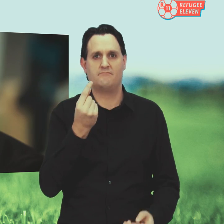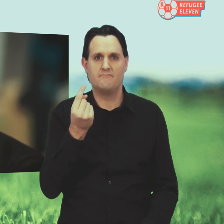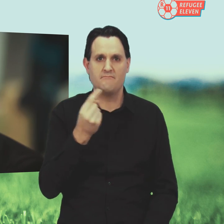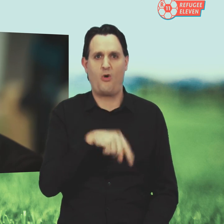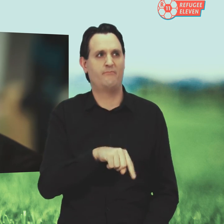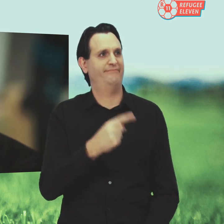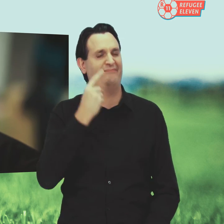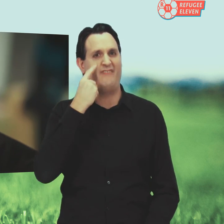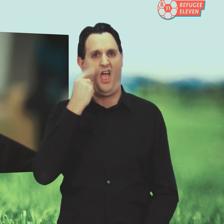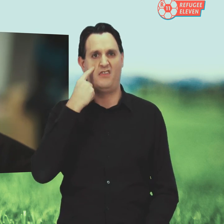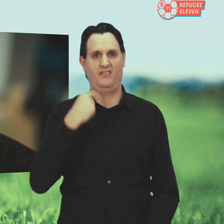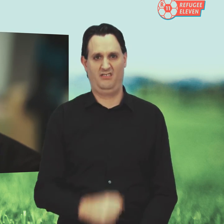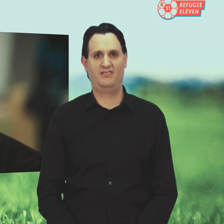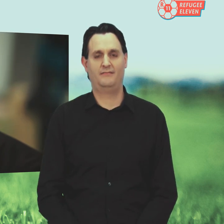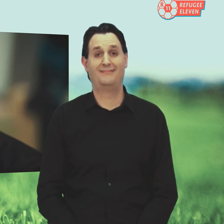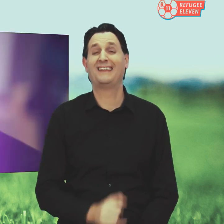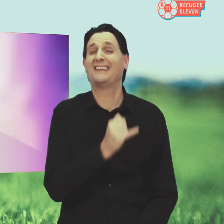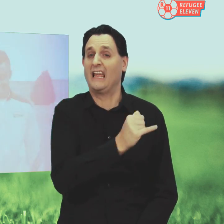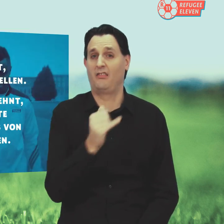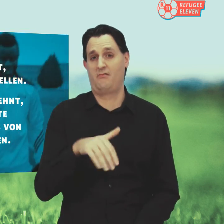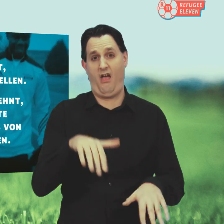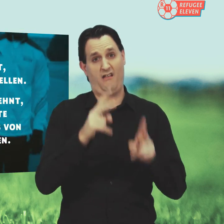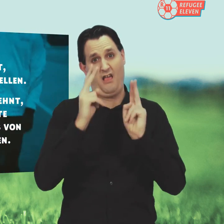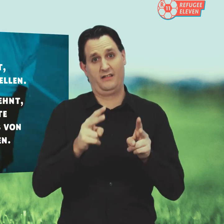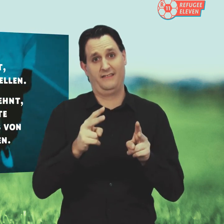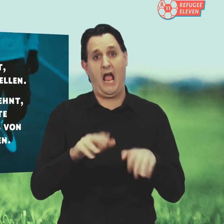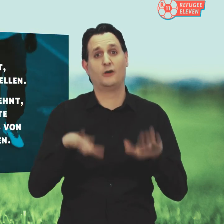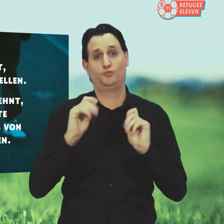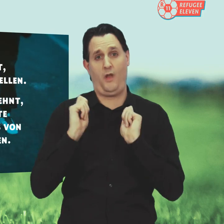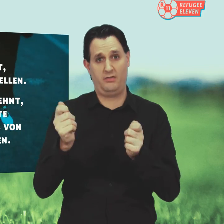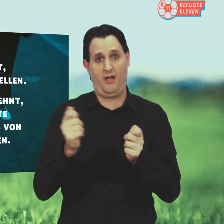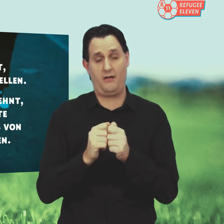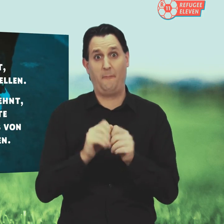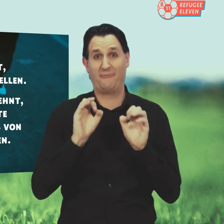like they're crying deep inside. EVERYONE HAS THE RIGHT TO APPLY FOR ASYLUM.